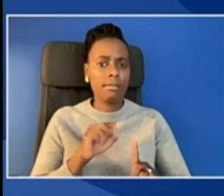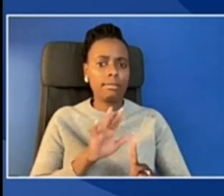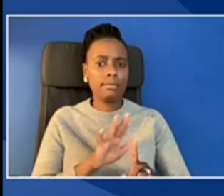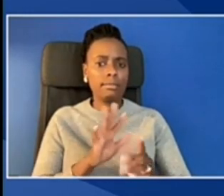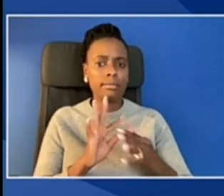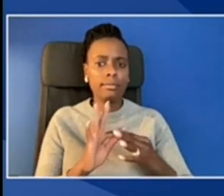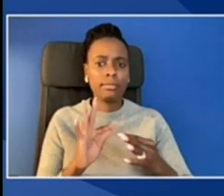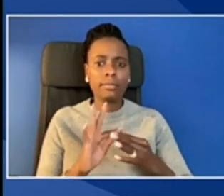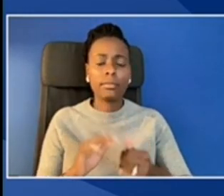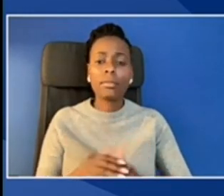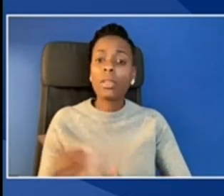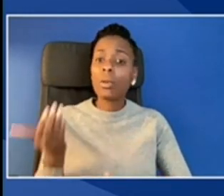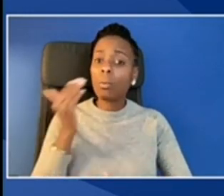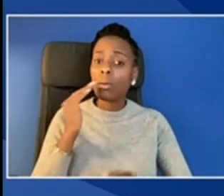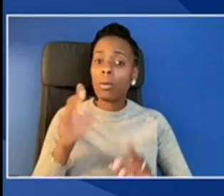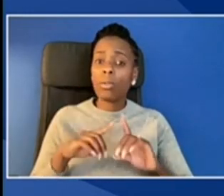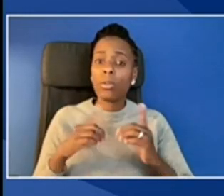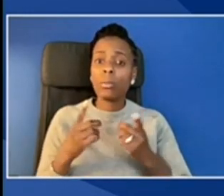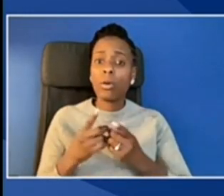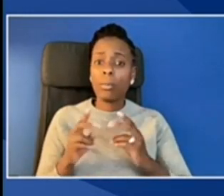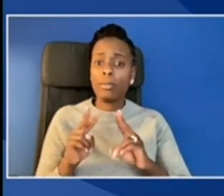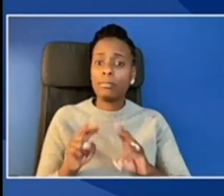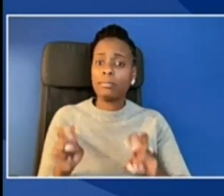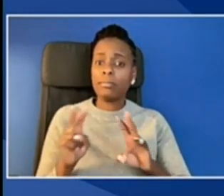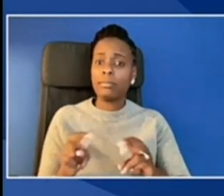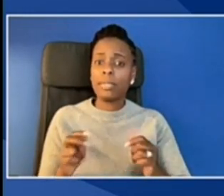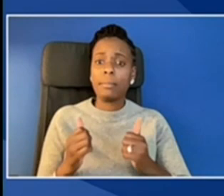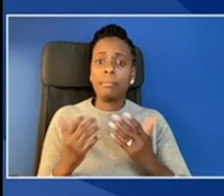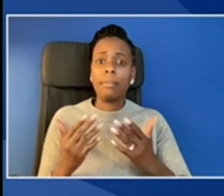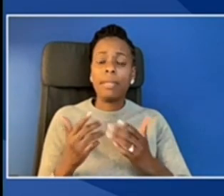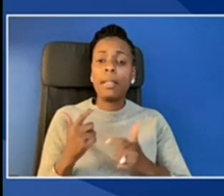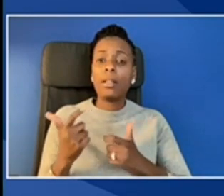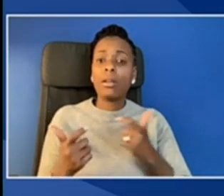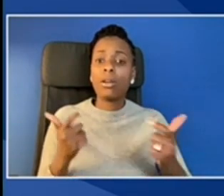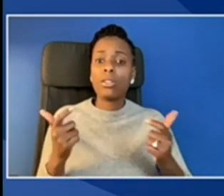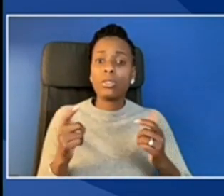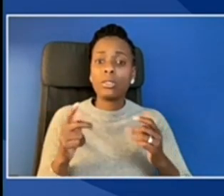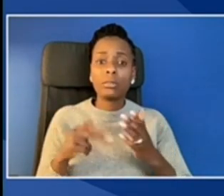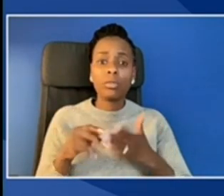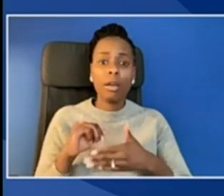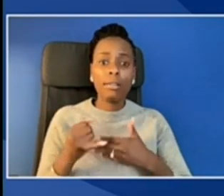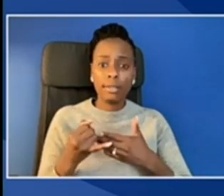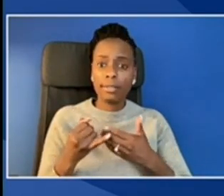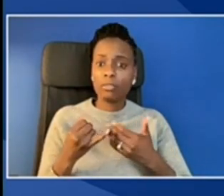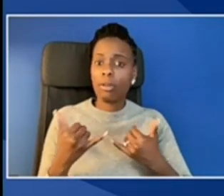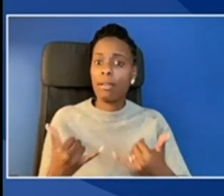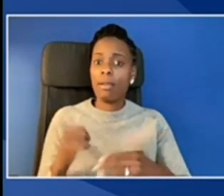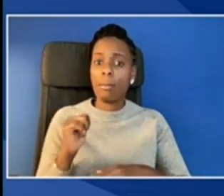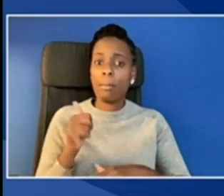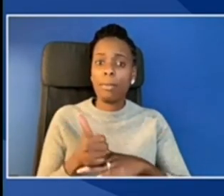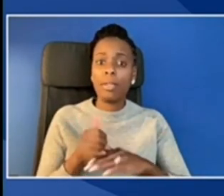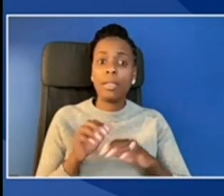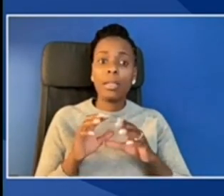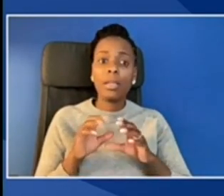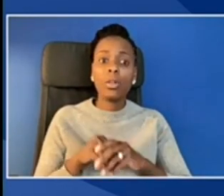looking at a lot of large projects that they are currently implementing, including the return to repayment process, and they